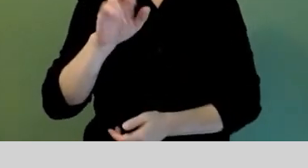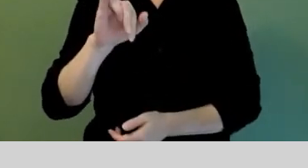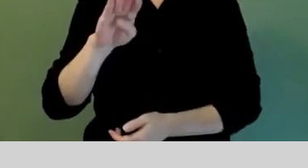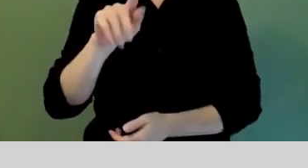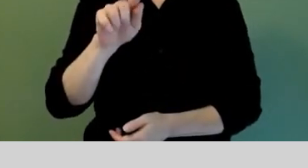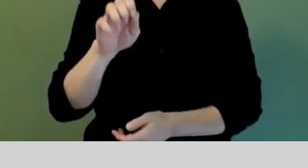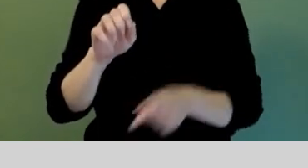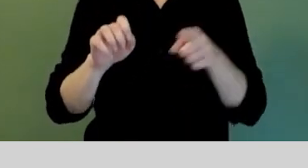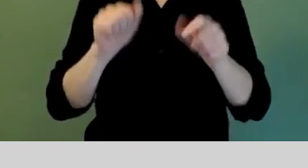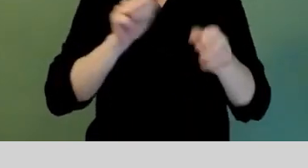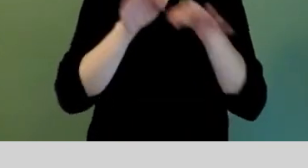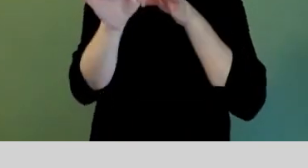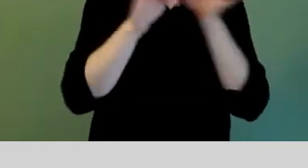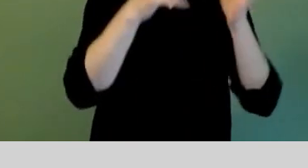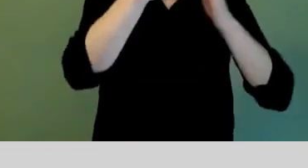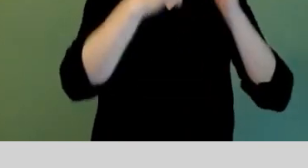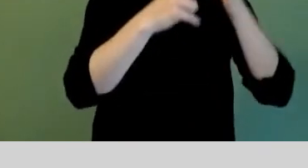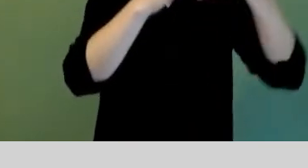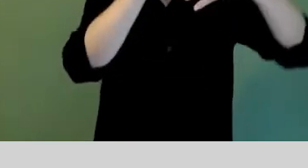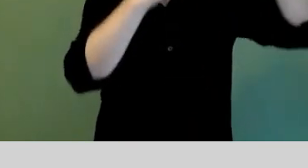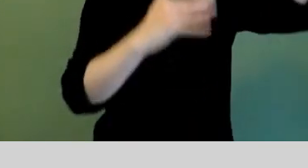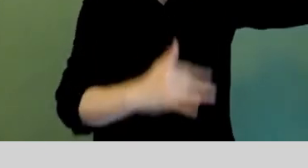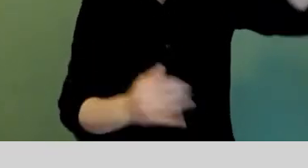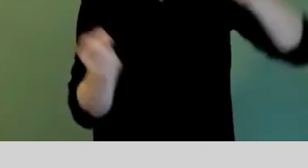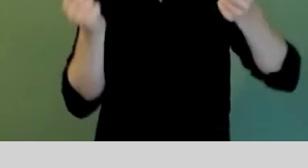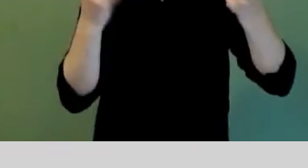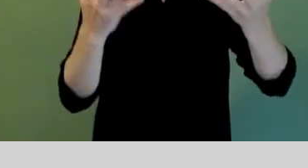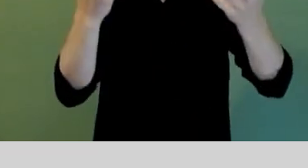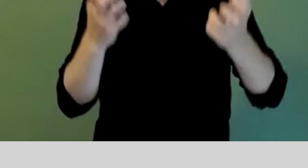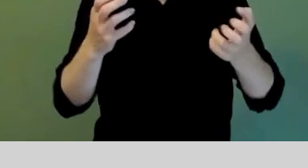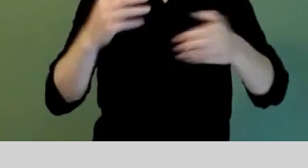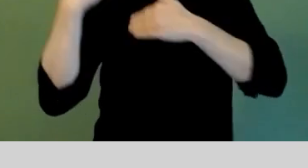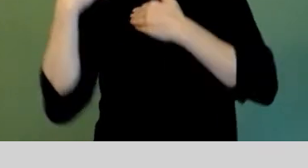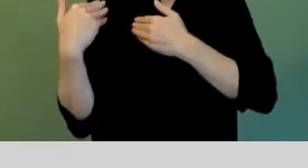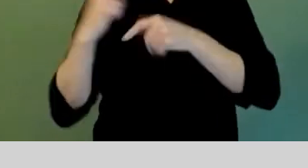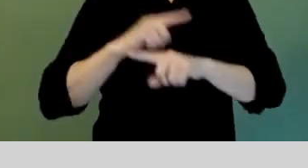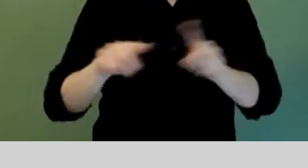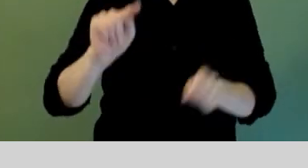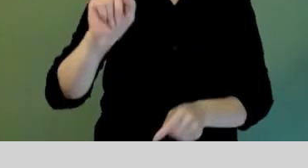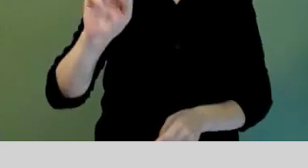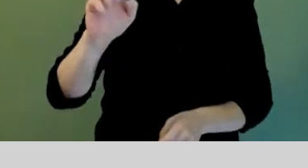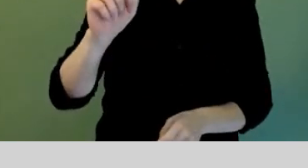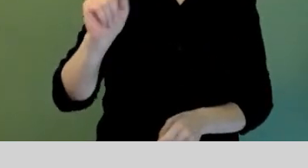that handle various text processing functions. And once you've done that,